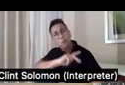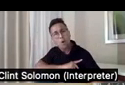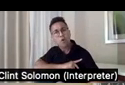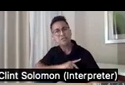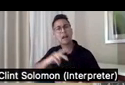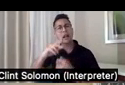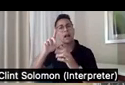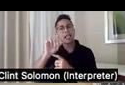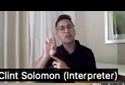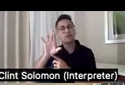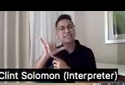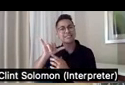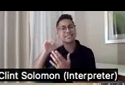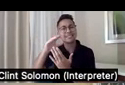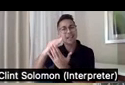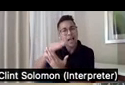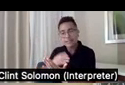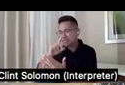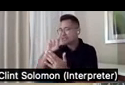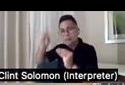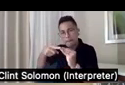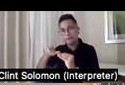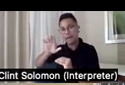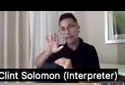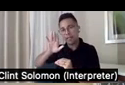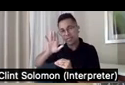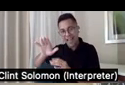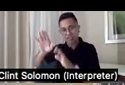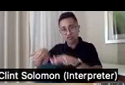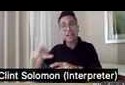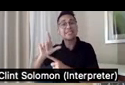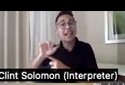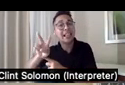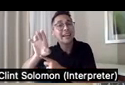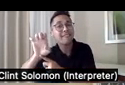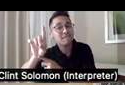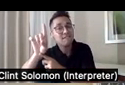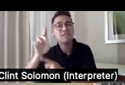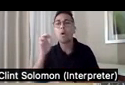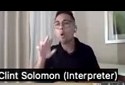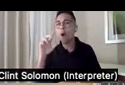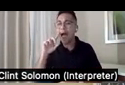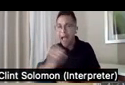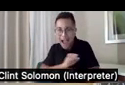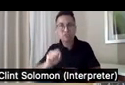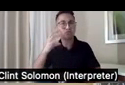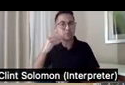lessons are about the child's lived or actual experiences not vicarious because they don't have